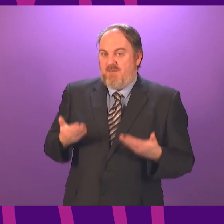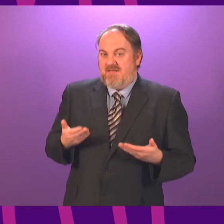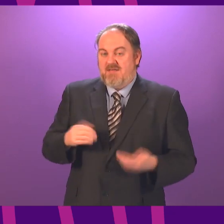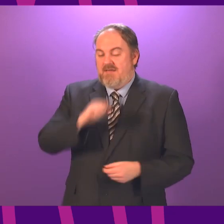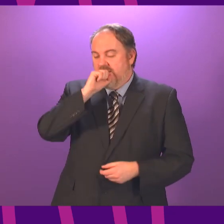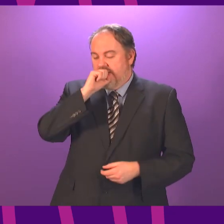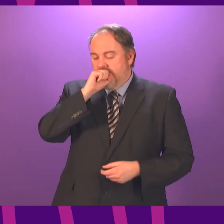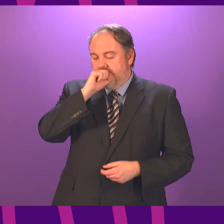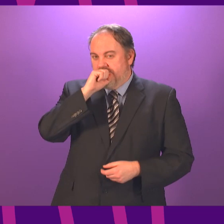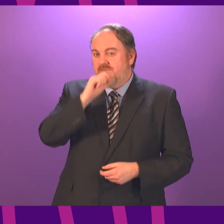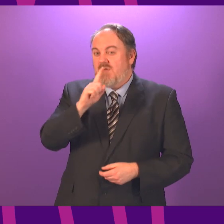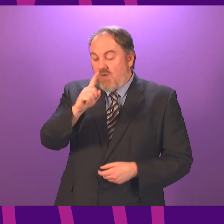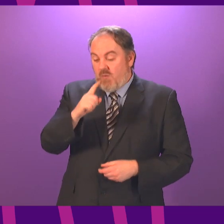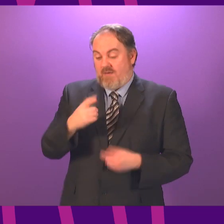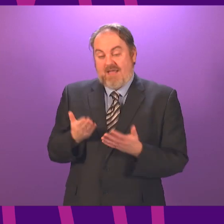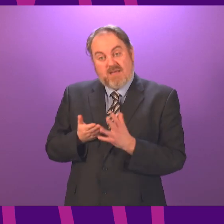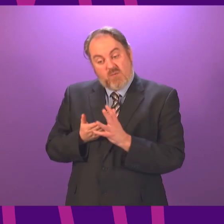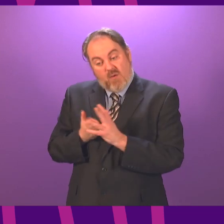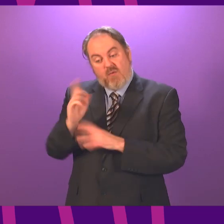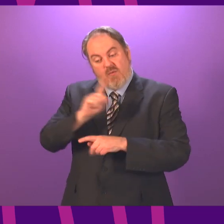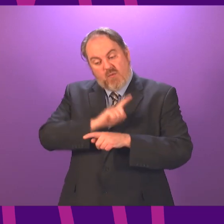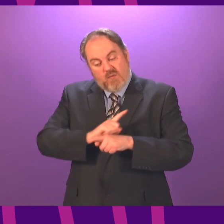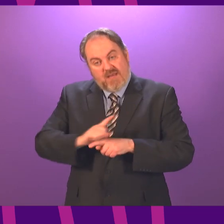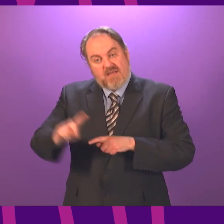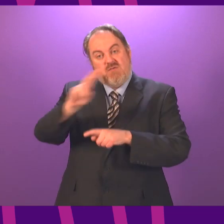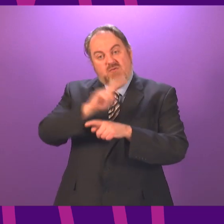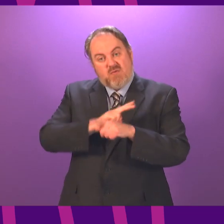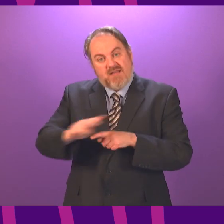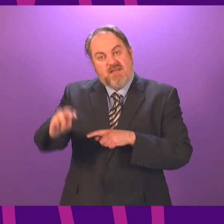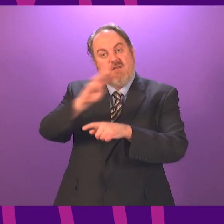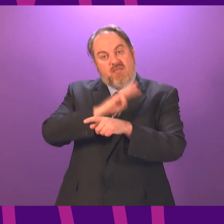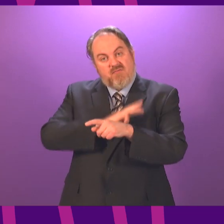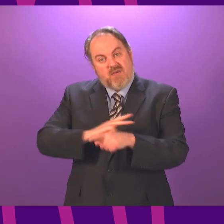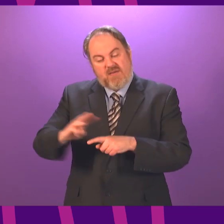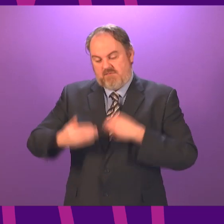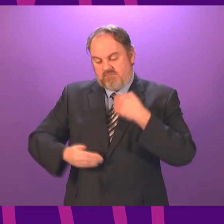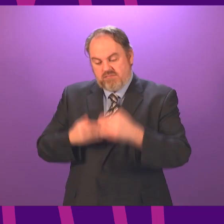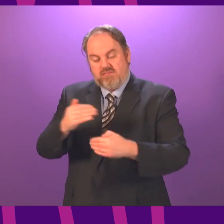future we go, the more arbitrary any dates that we give at this stage will be. It is